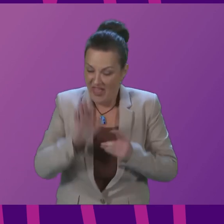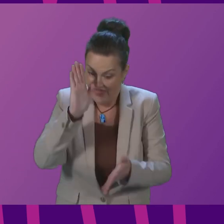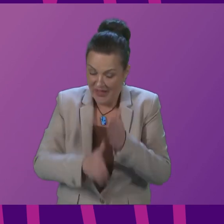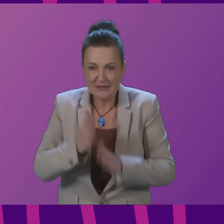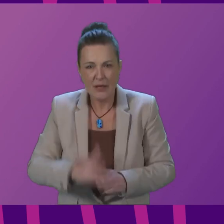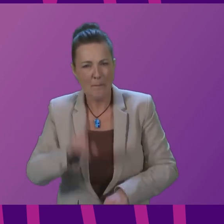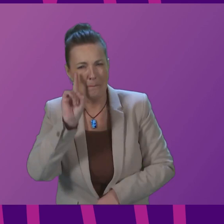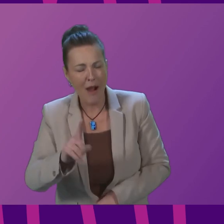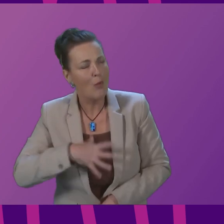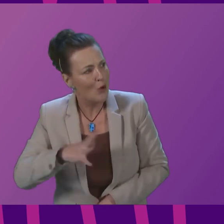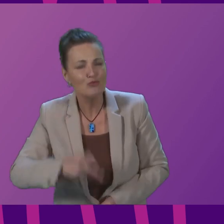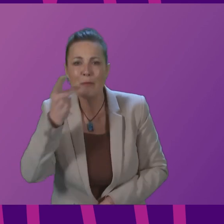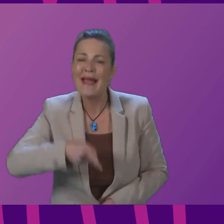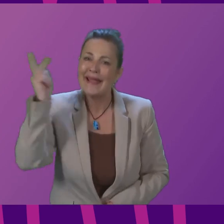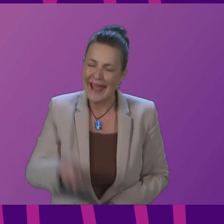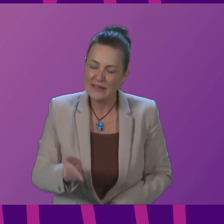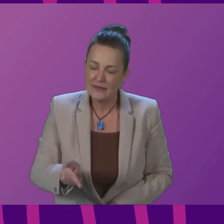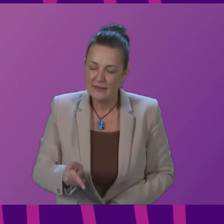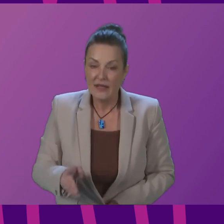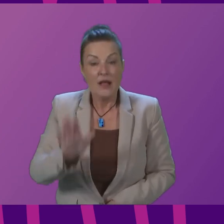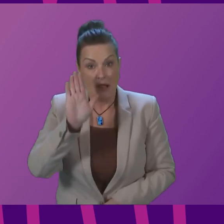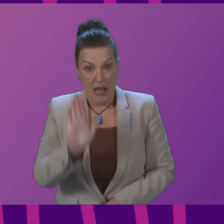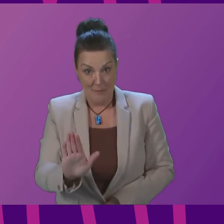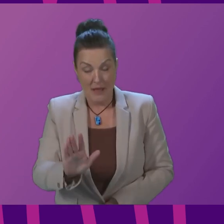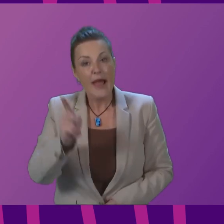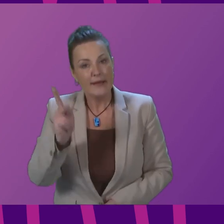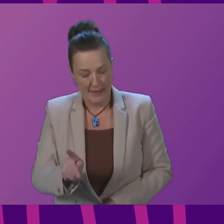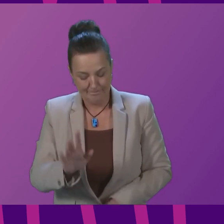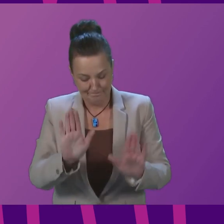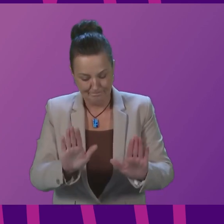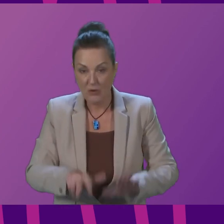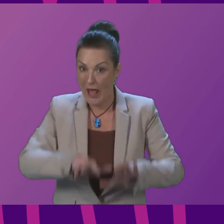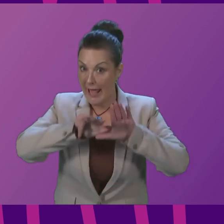Let me set it out again.